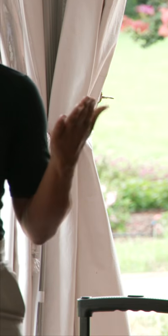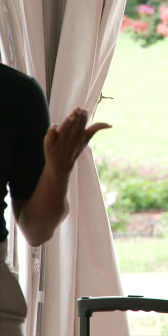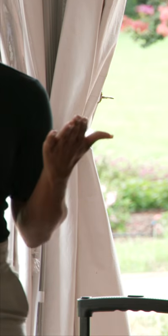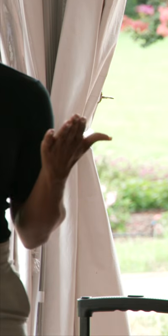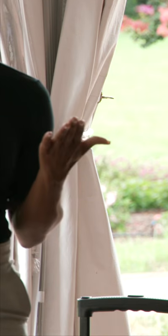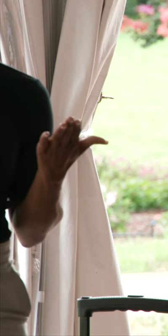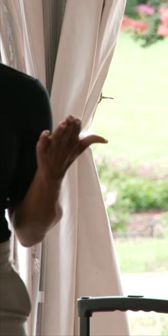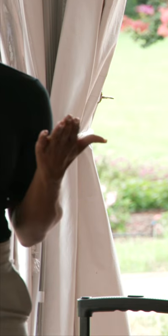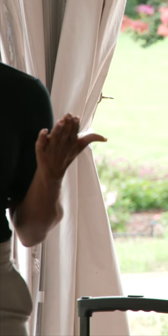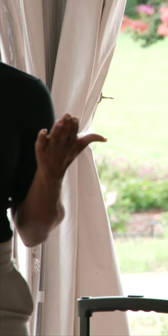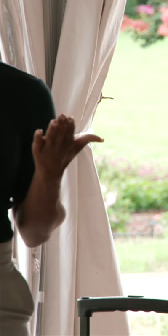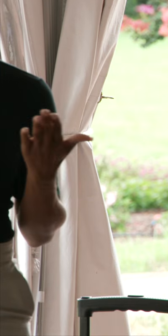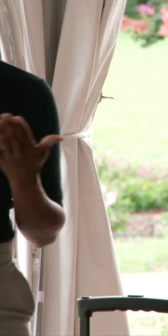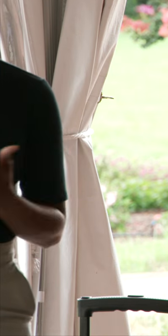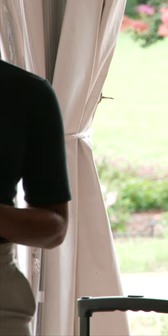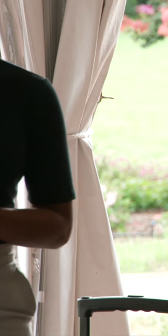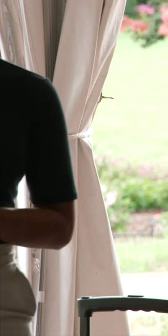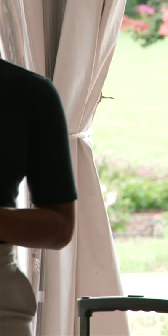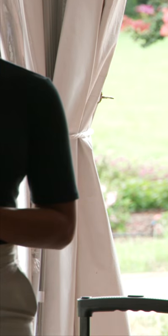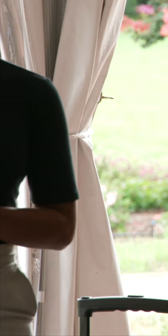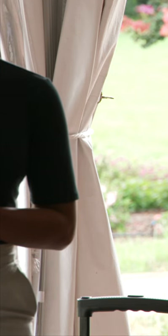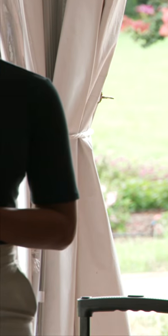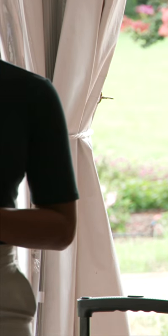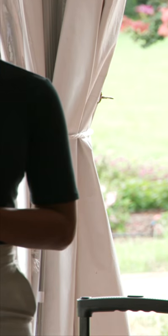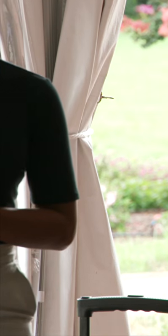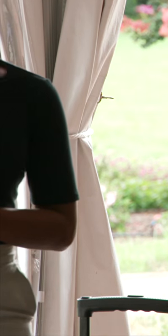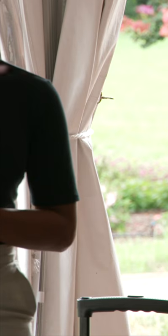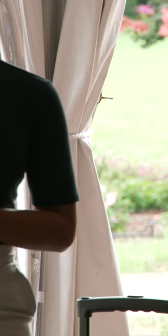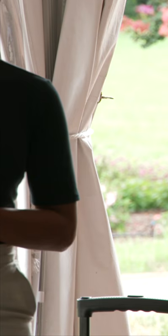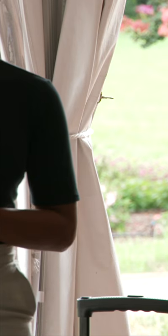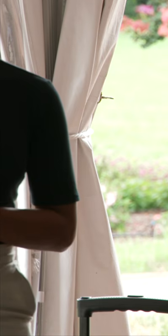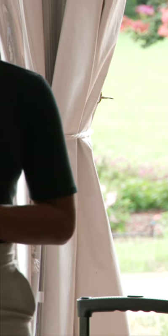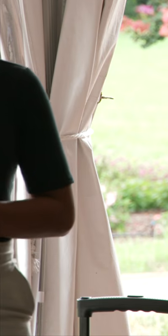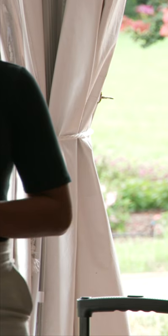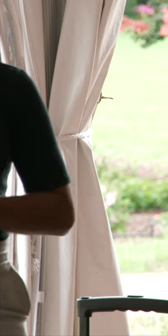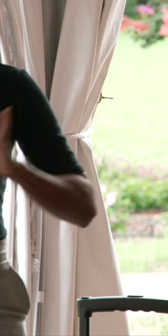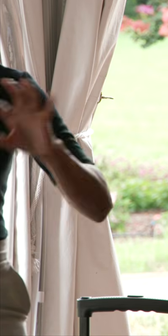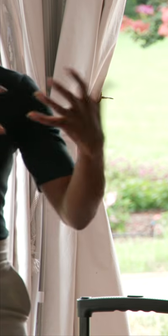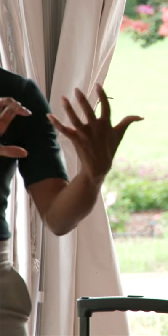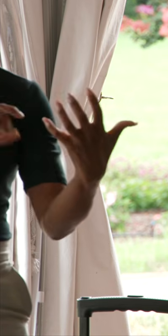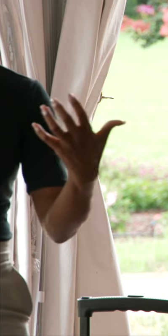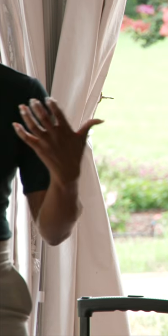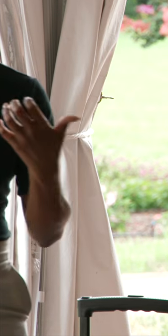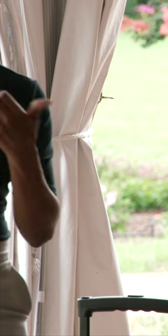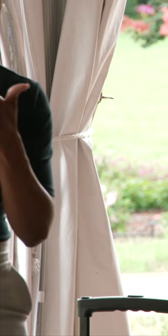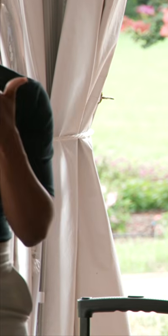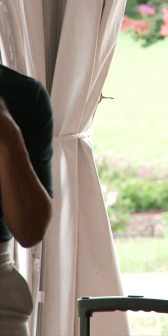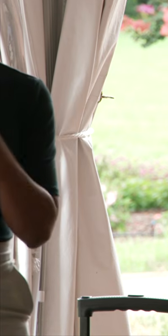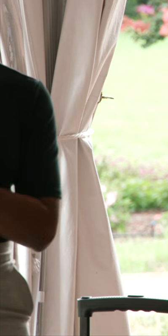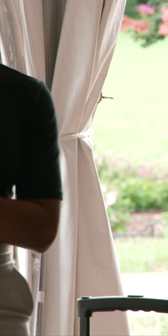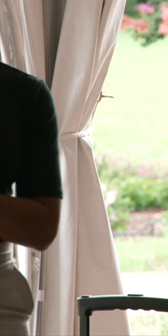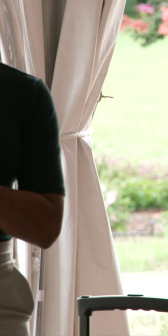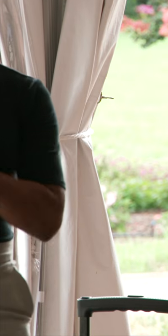I started life as a patient. And at that point started my North Star in wanting to help others